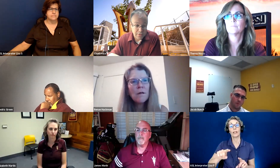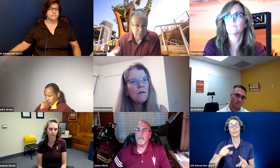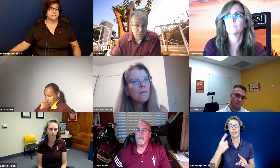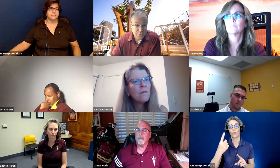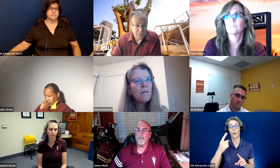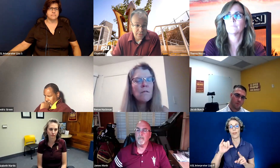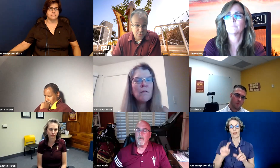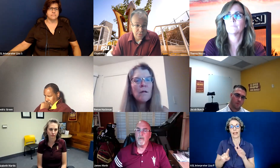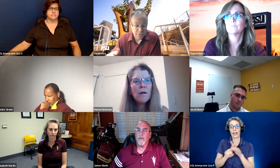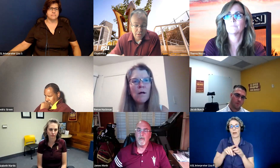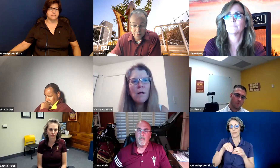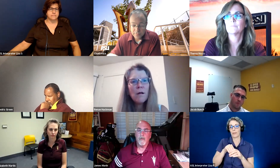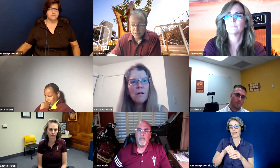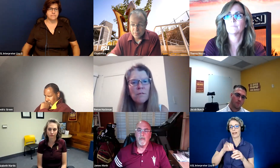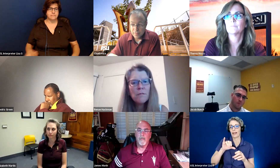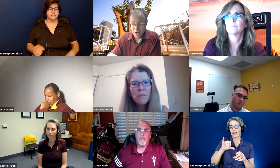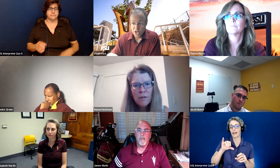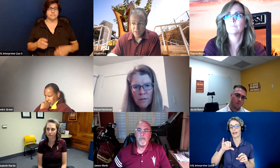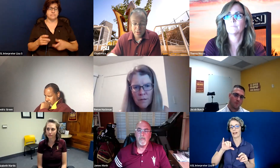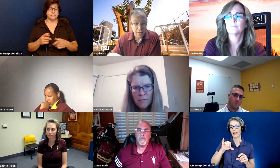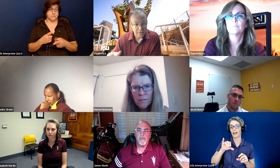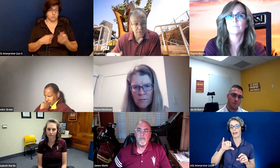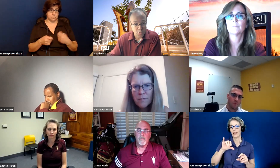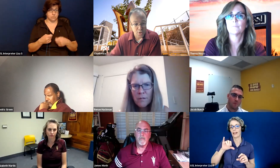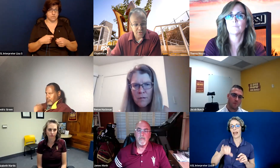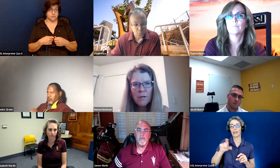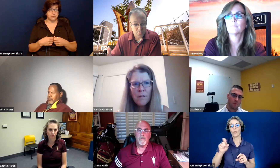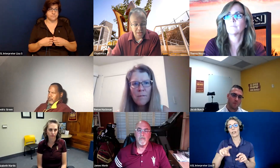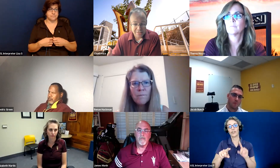and the question I answer earlier and also a question that we were planning